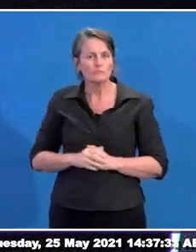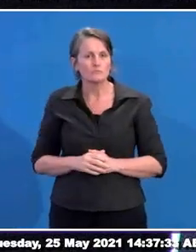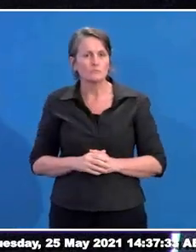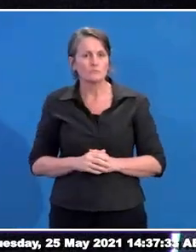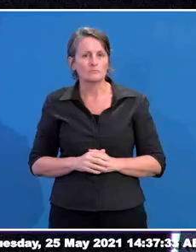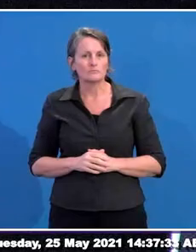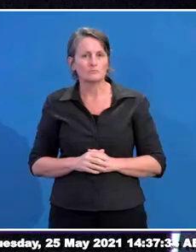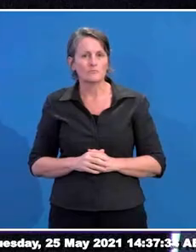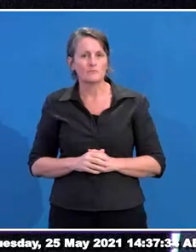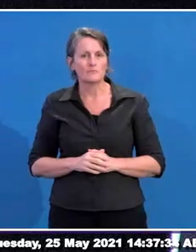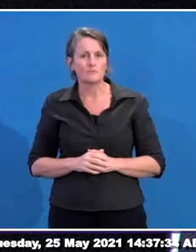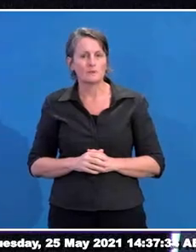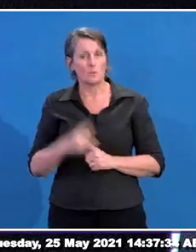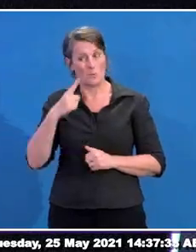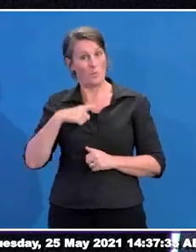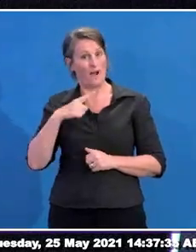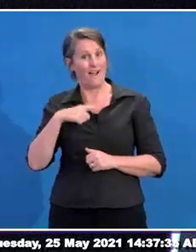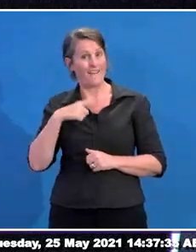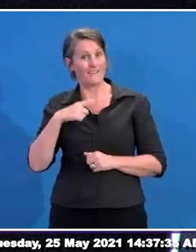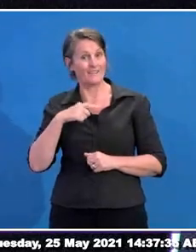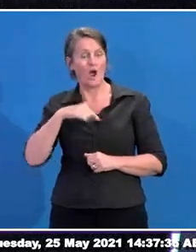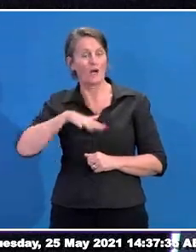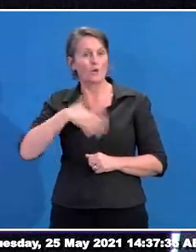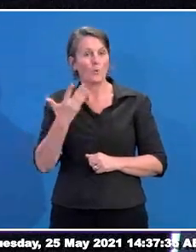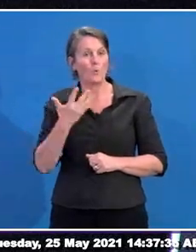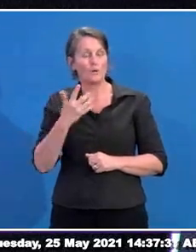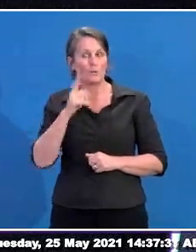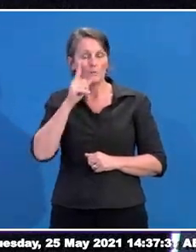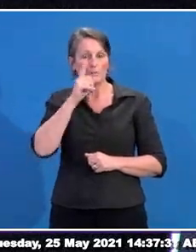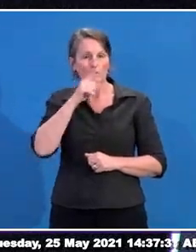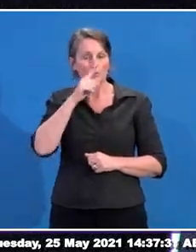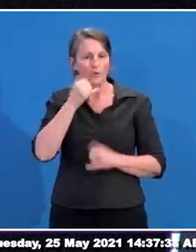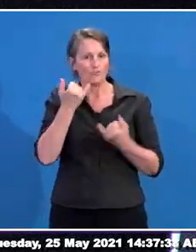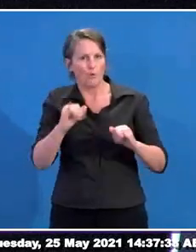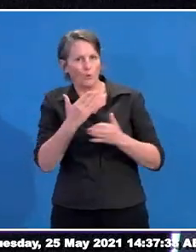getting contaminated witnesses where the complainant is telling witnesses